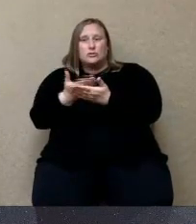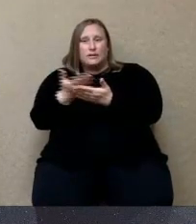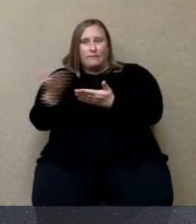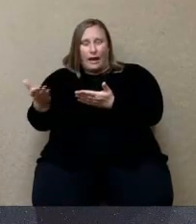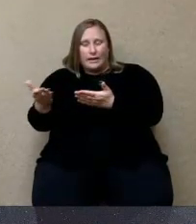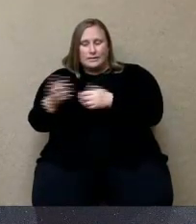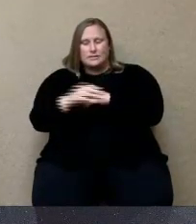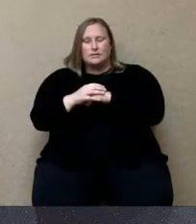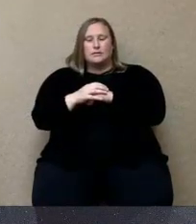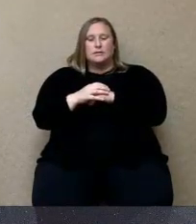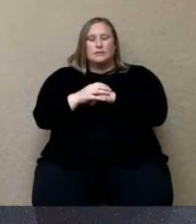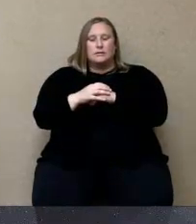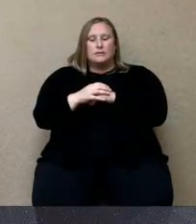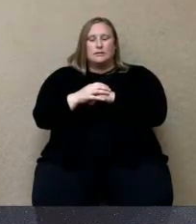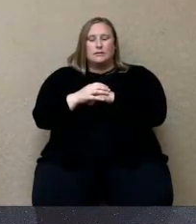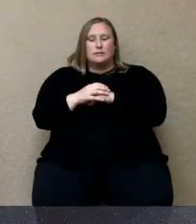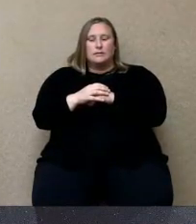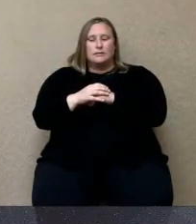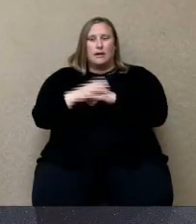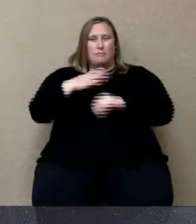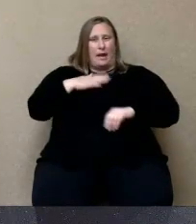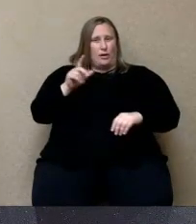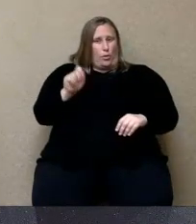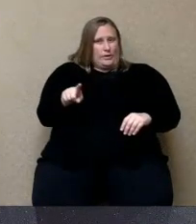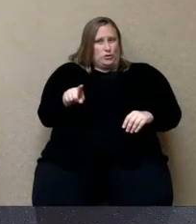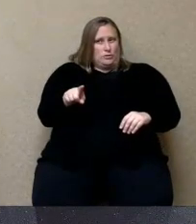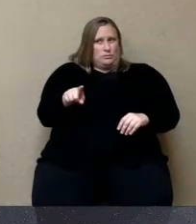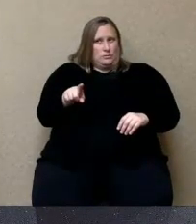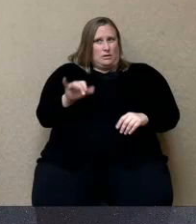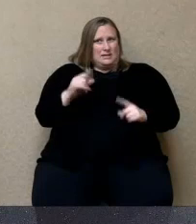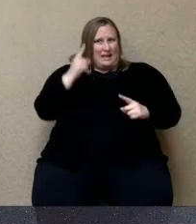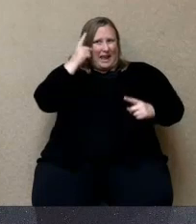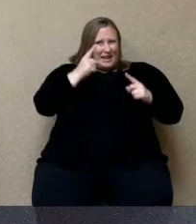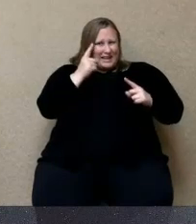My question is, would that be considered an evaluation like